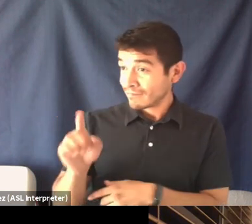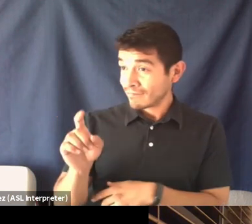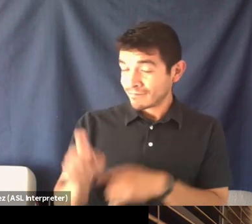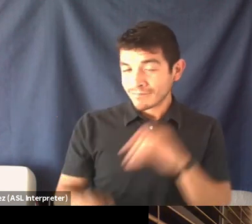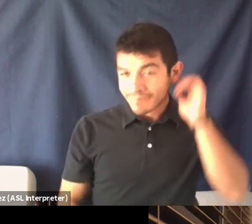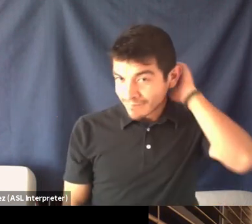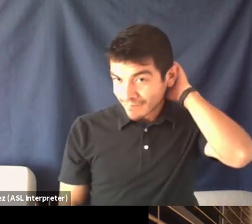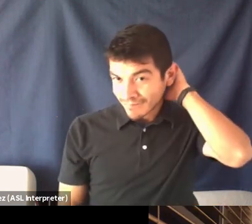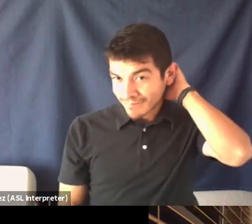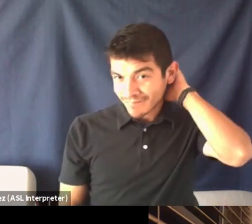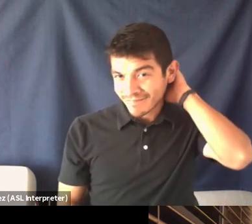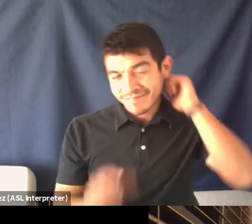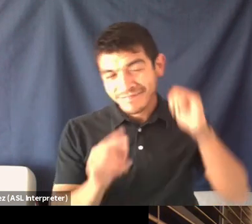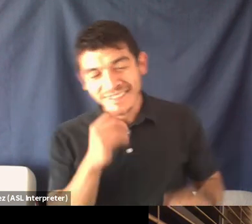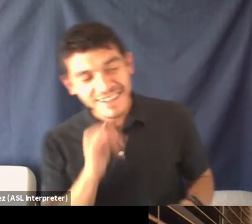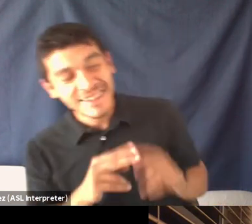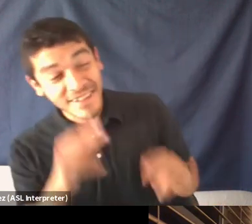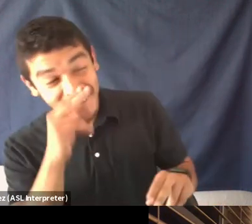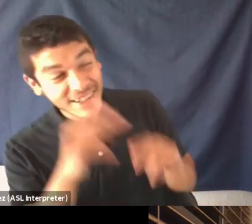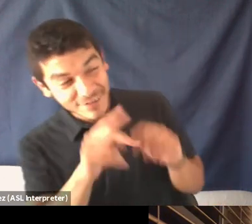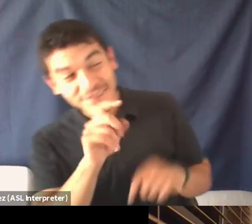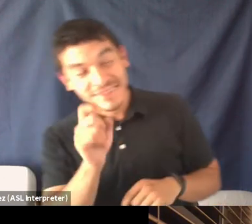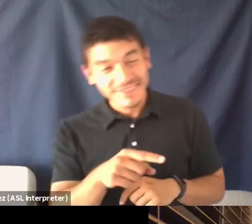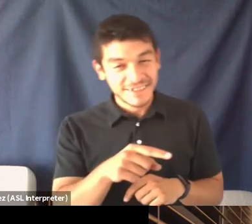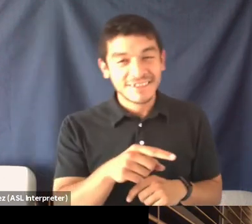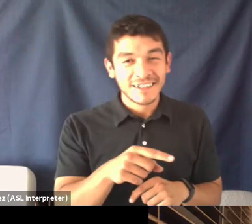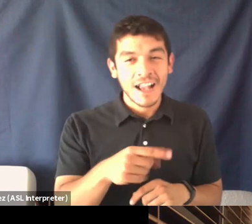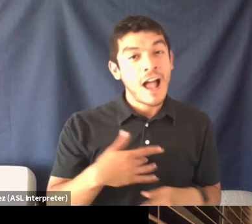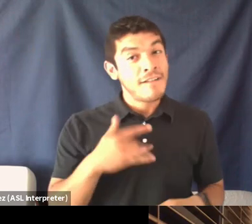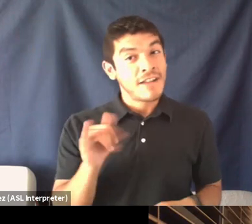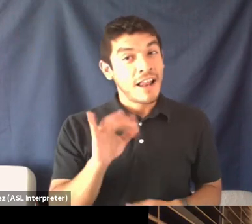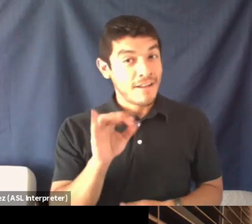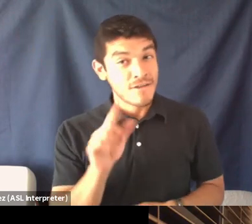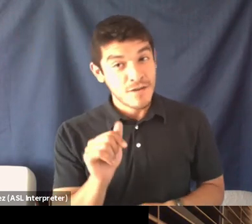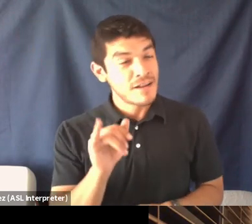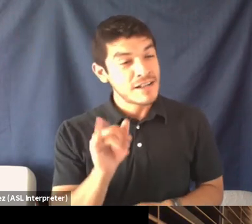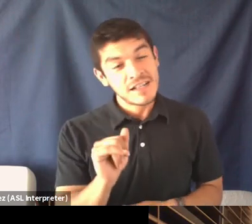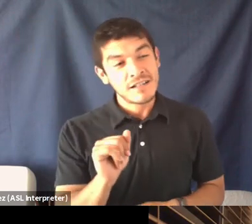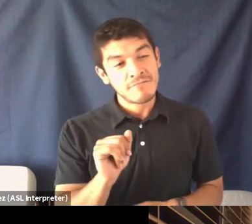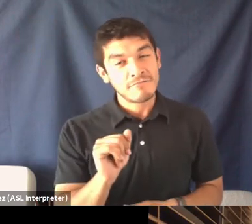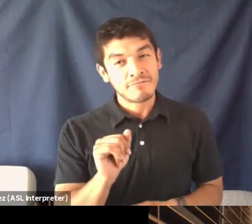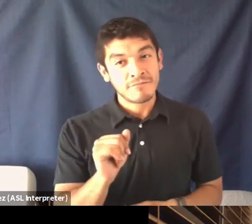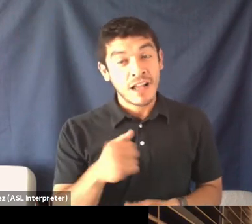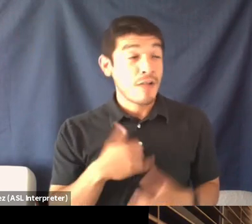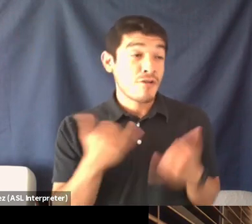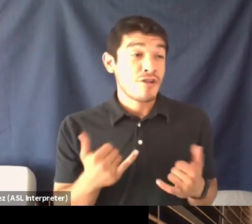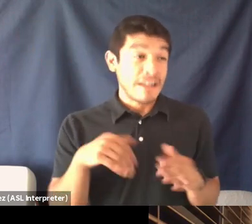That's a very fun question. Well, I mean, I feel like Florida is the, I'm currently in Florida. I'm from Florida.